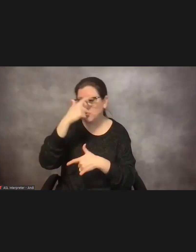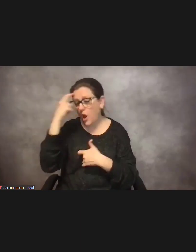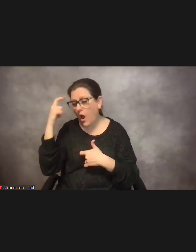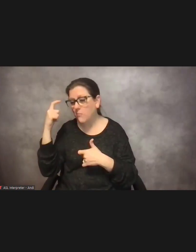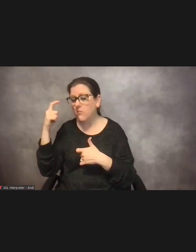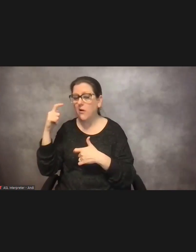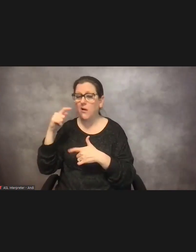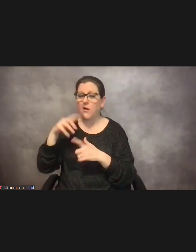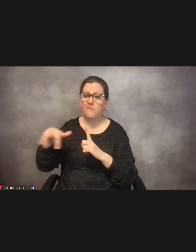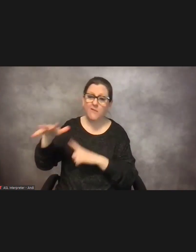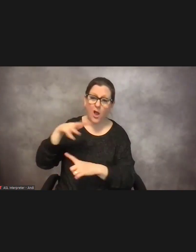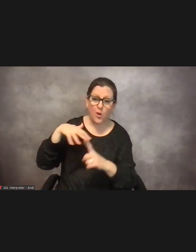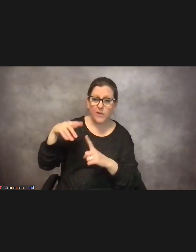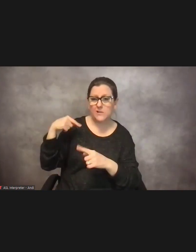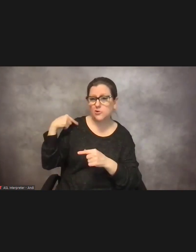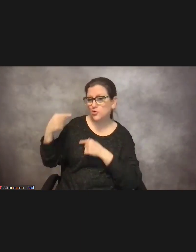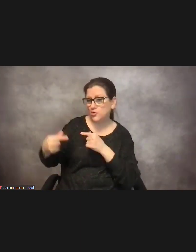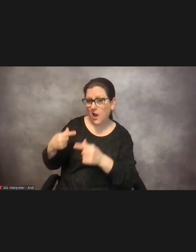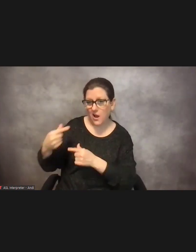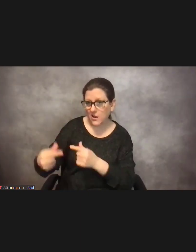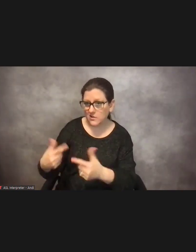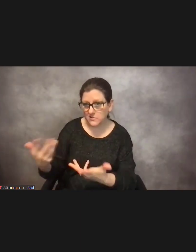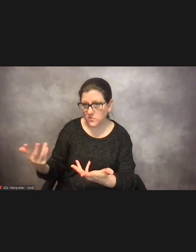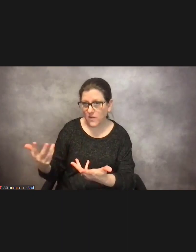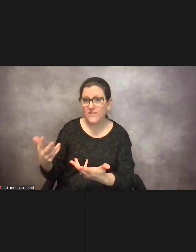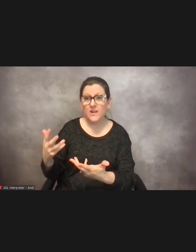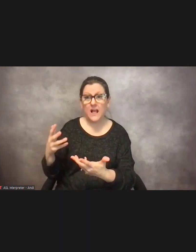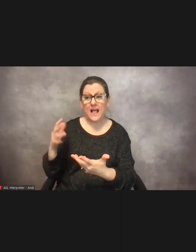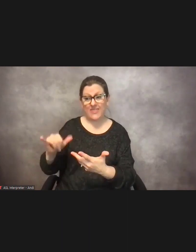attributed to infection, trauma, environment, and genetics.